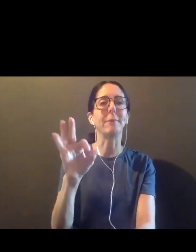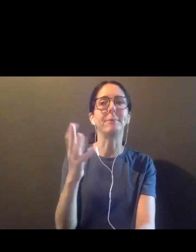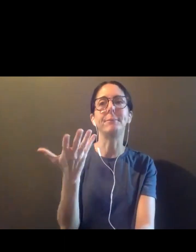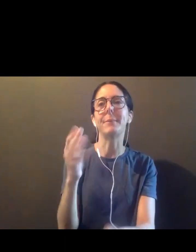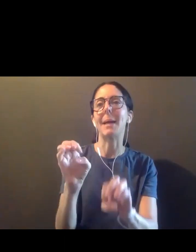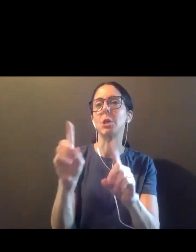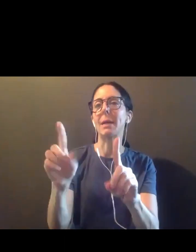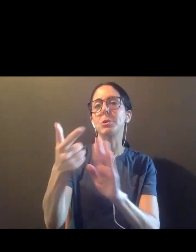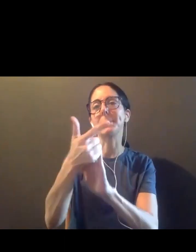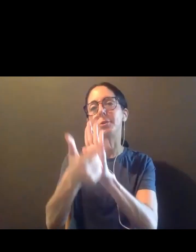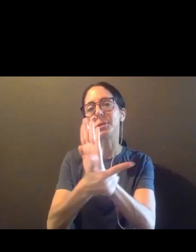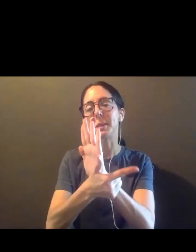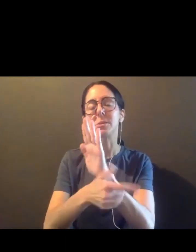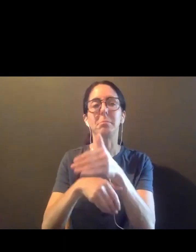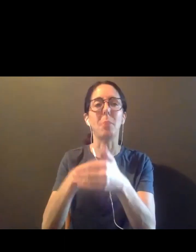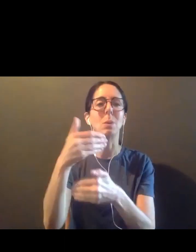legislation process.